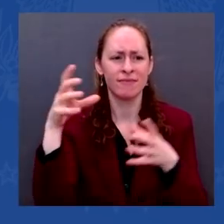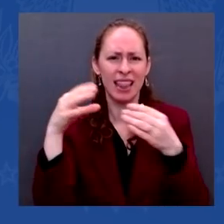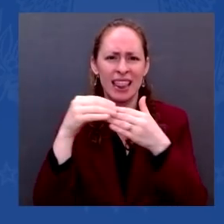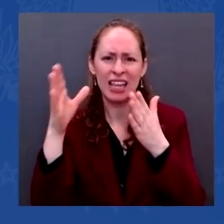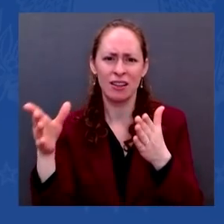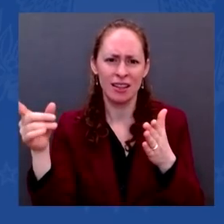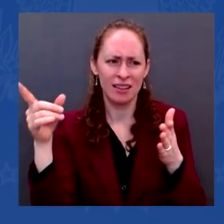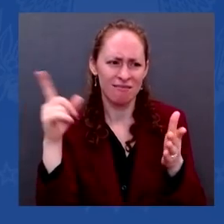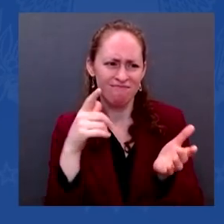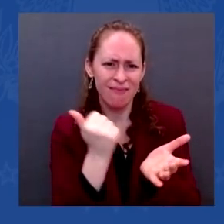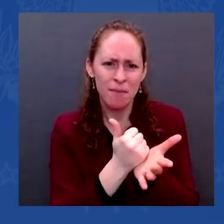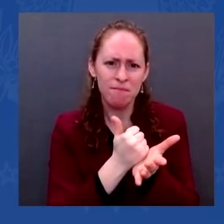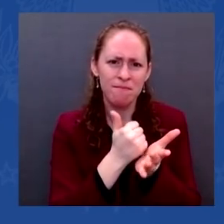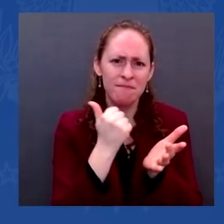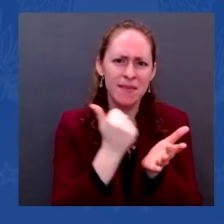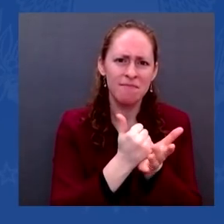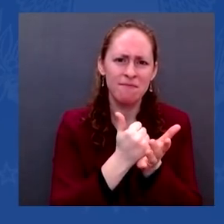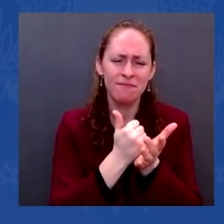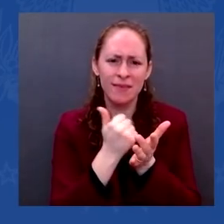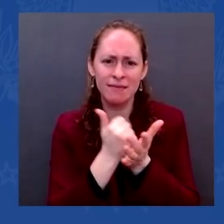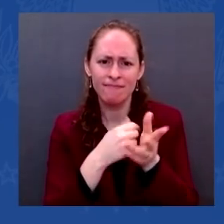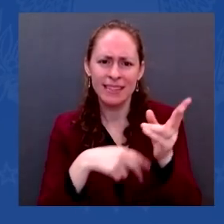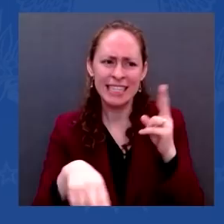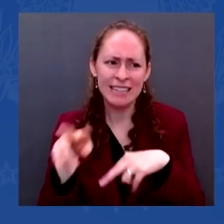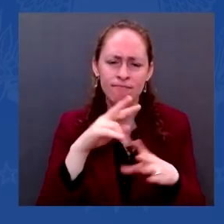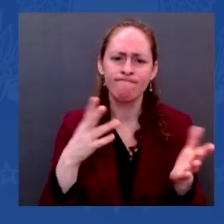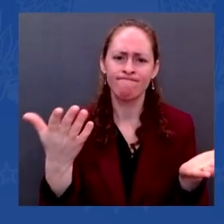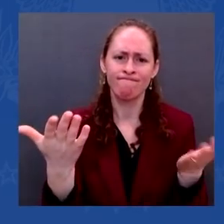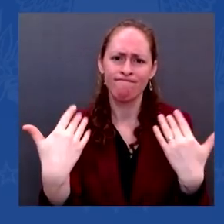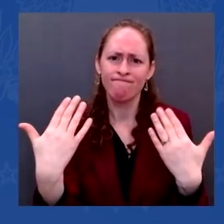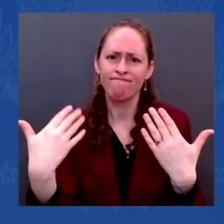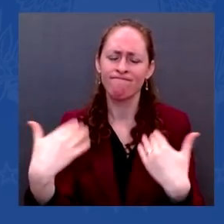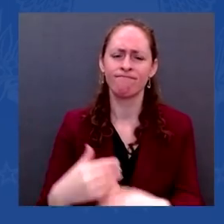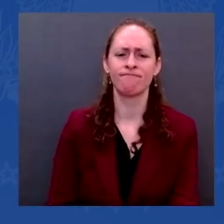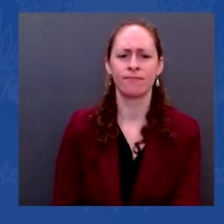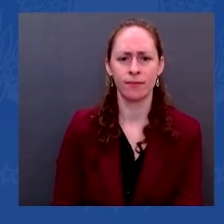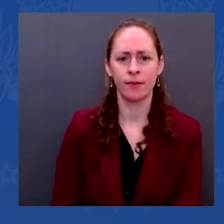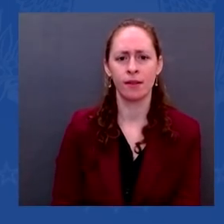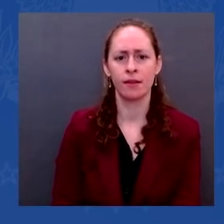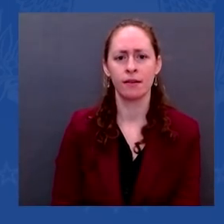friends of the rabbi's wife -- walked in with one of the rabbi's favorite foods.